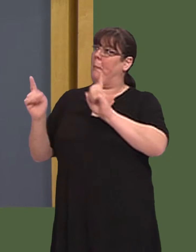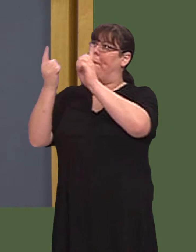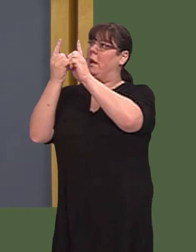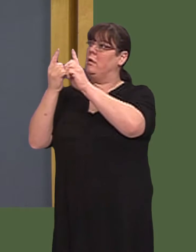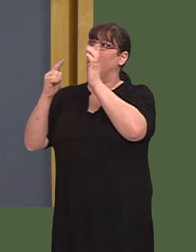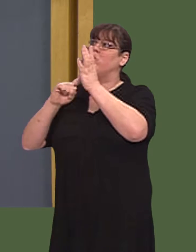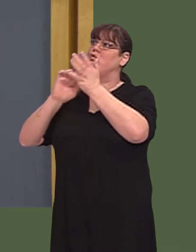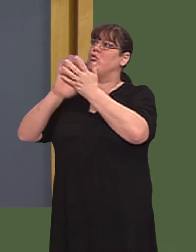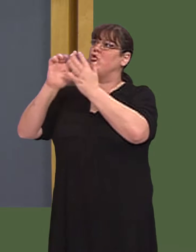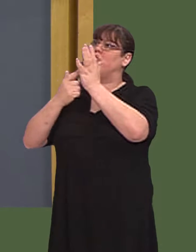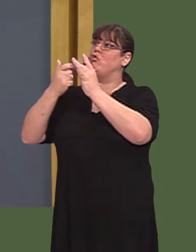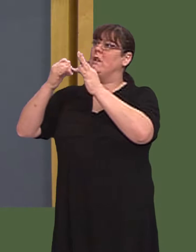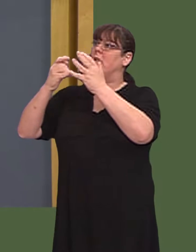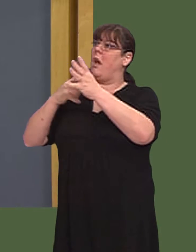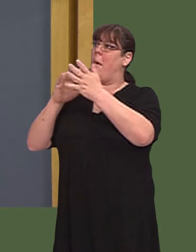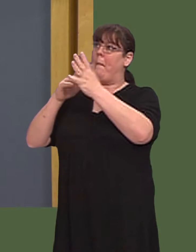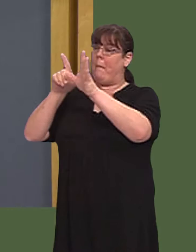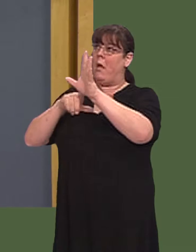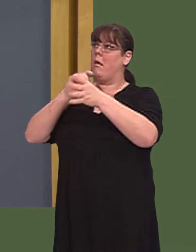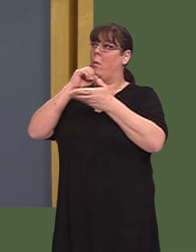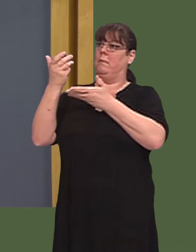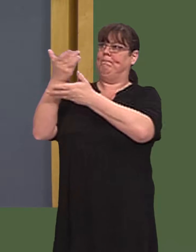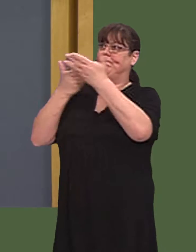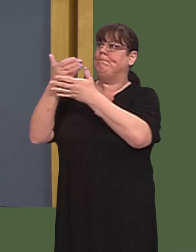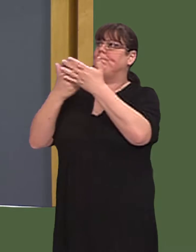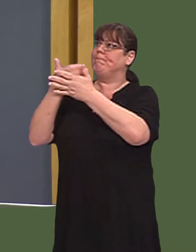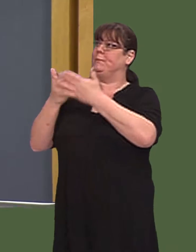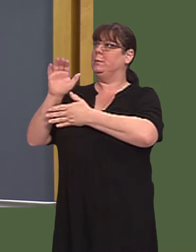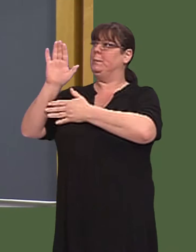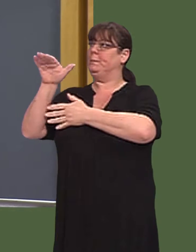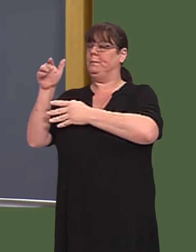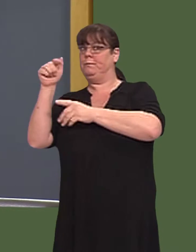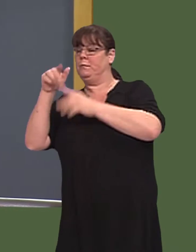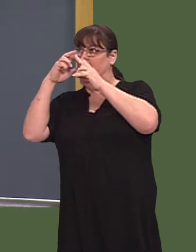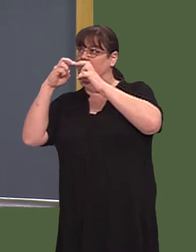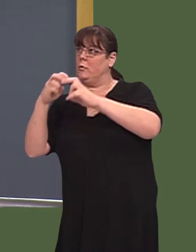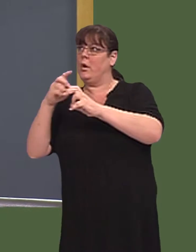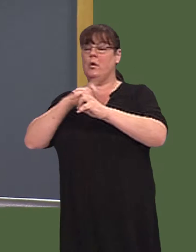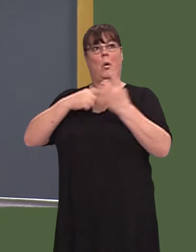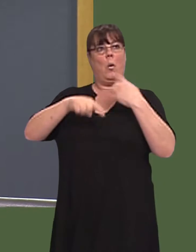he meets her next, so that the families of the 70 people who did die in Wales, and all those who were affected, can reach some closure.